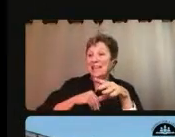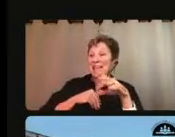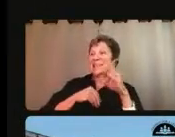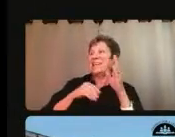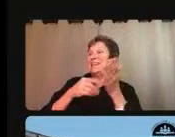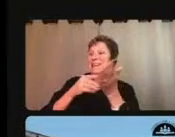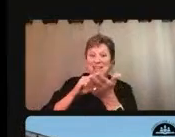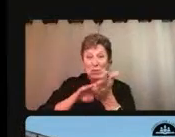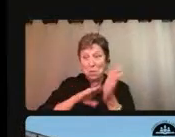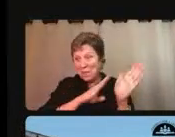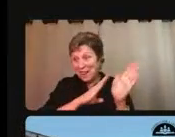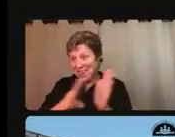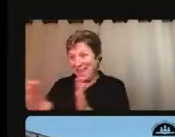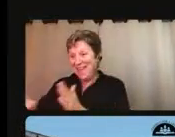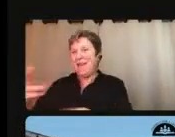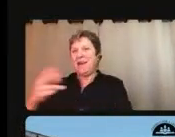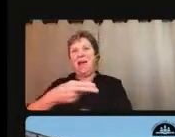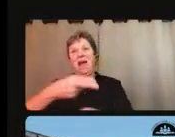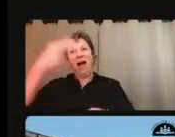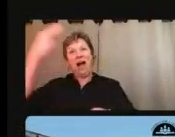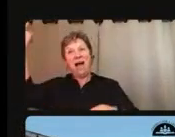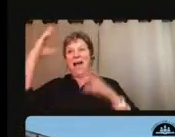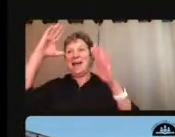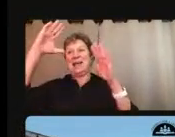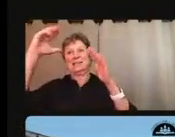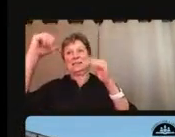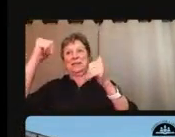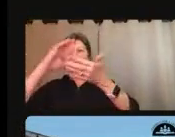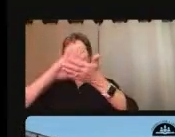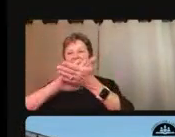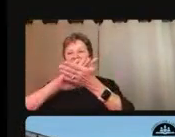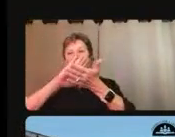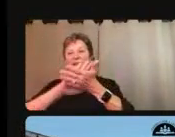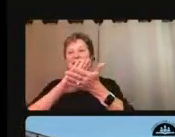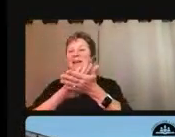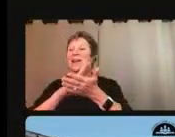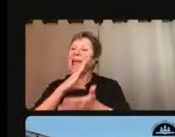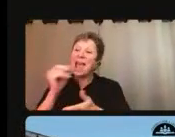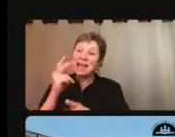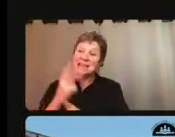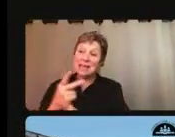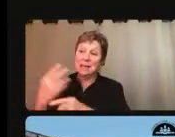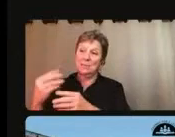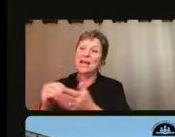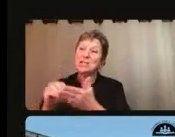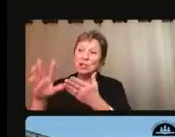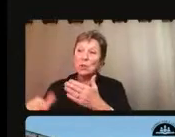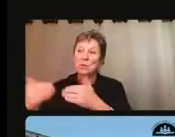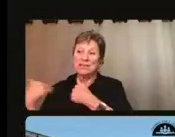ADMINISTRATION TAKE THE NECESSARY STEPS OF CRAFTING A PLAN THAT ENCOURAGES HIGH